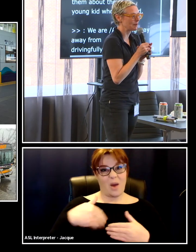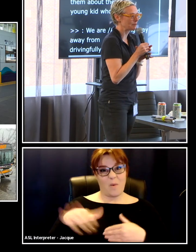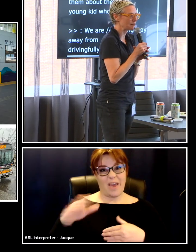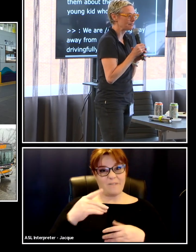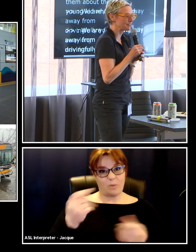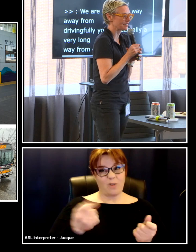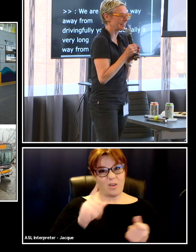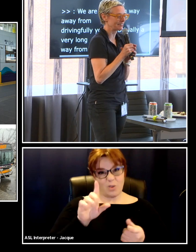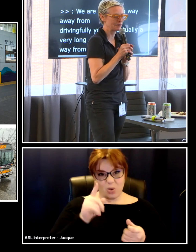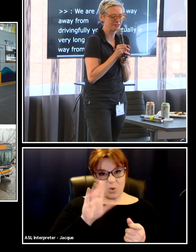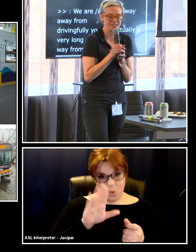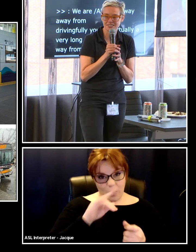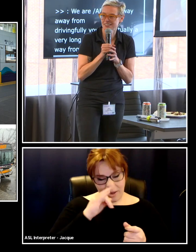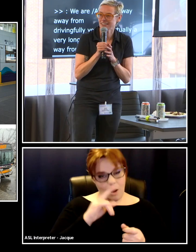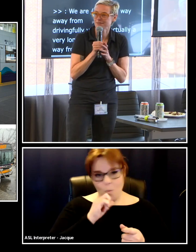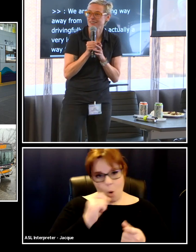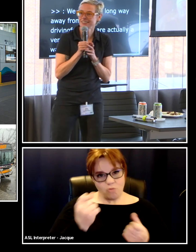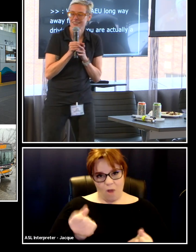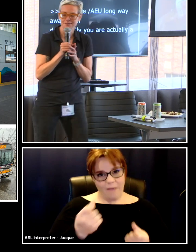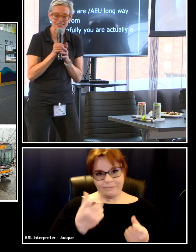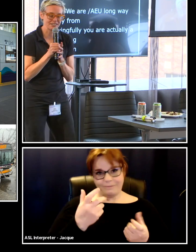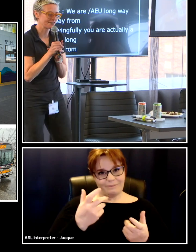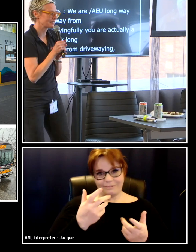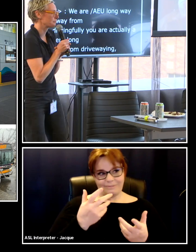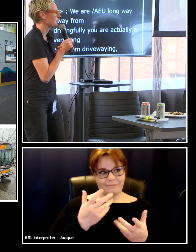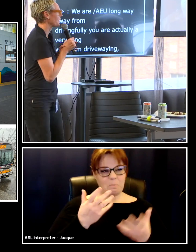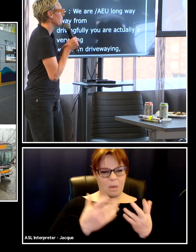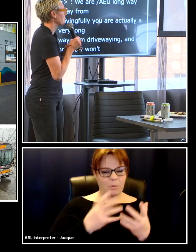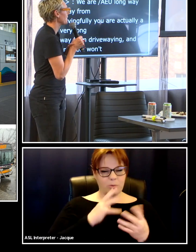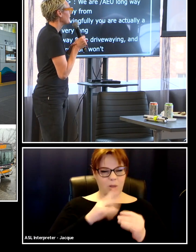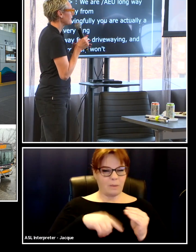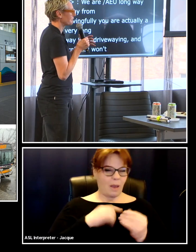and probably won't drive and maybe we should talk about making transit work better." But, you know,